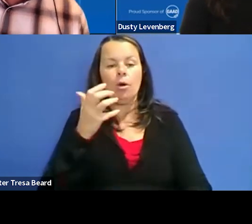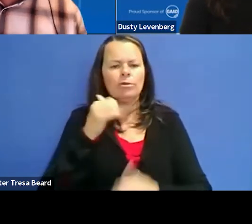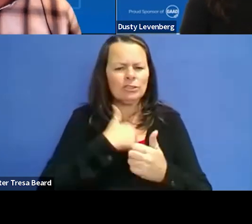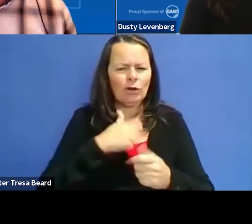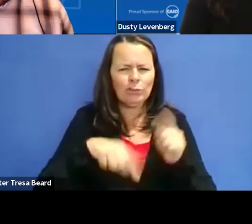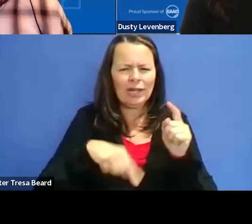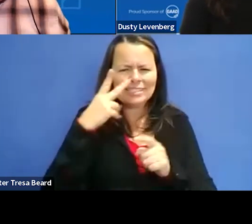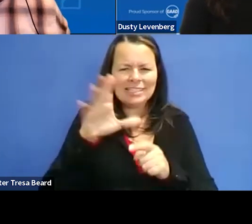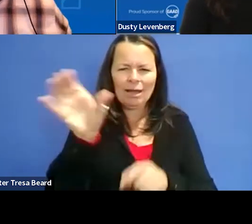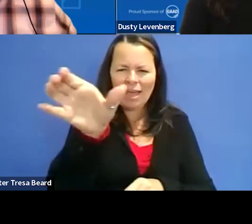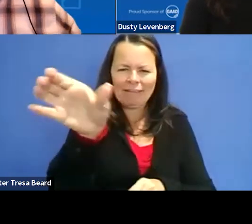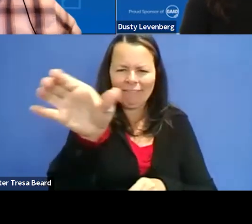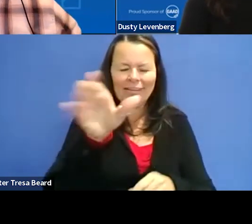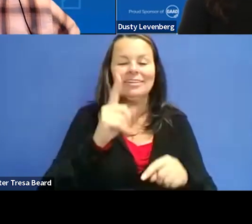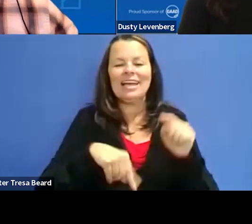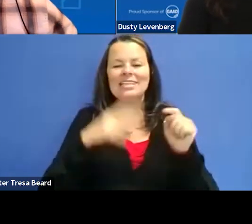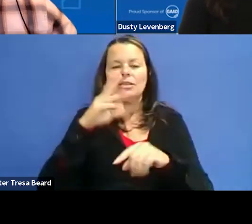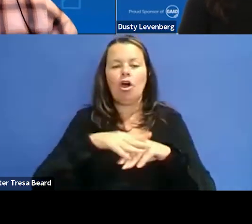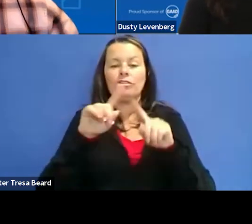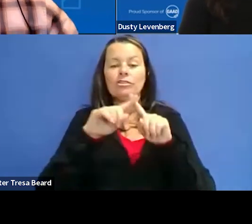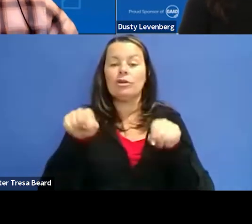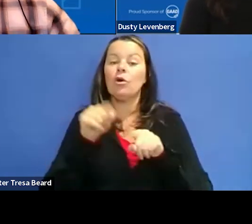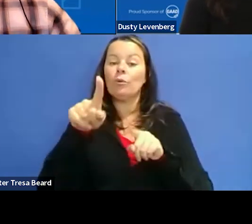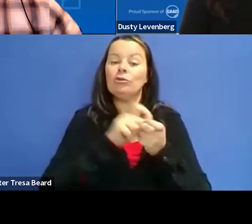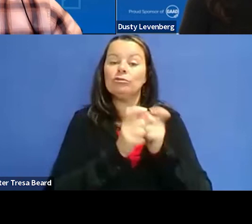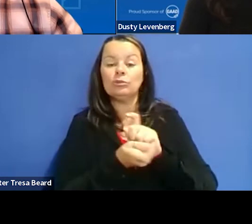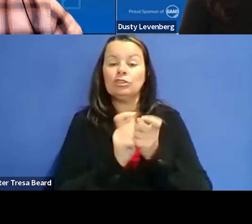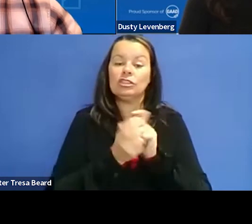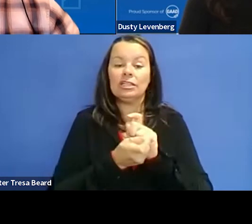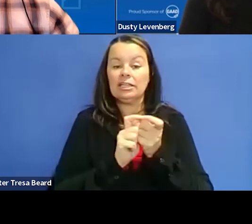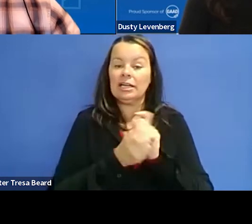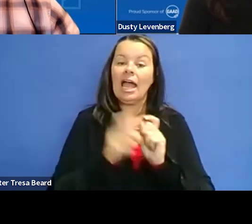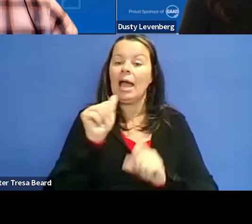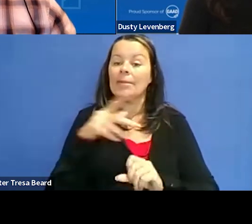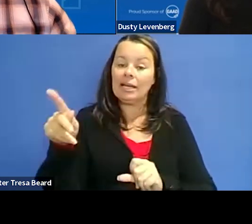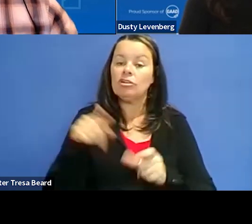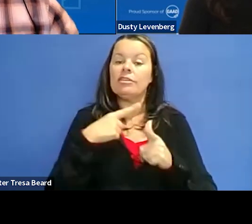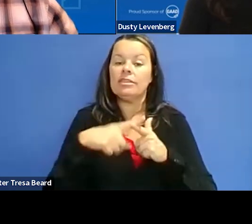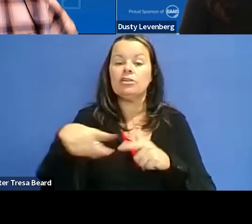When you're switching orientation, you have to be able to look at